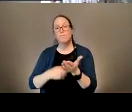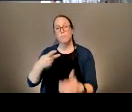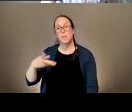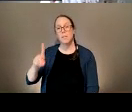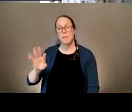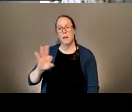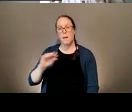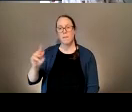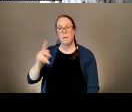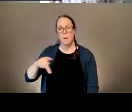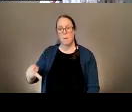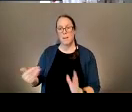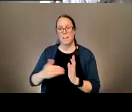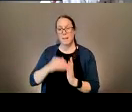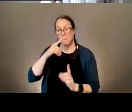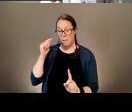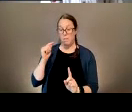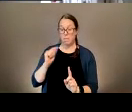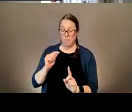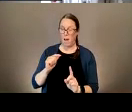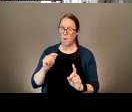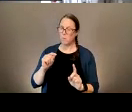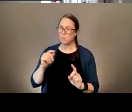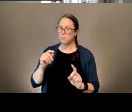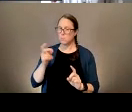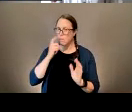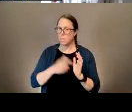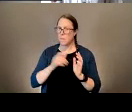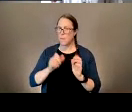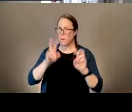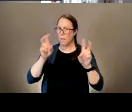because that was a theme that came up a good bit.